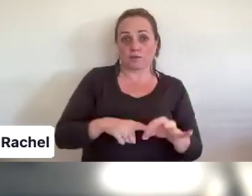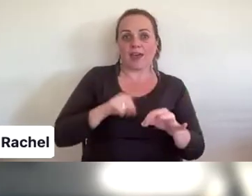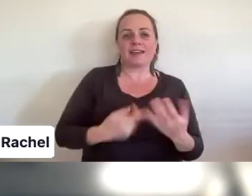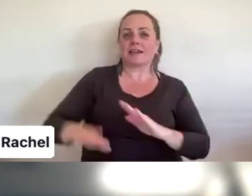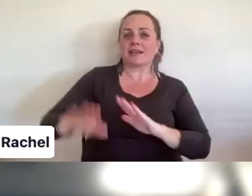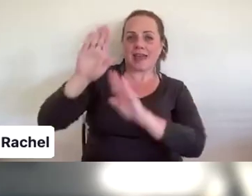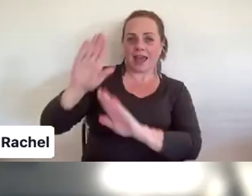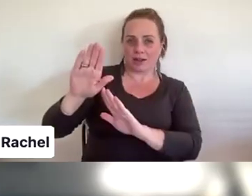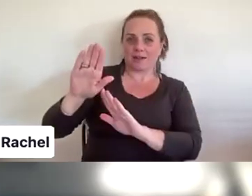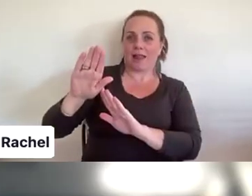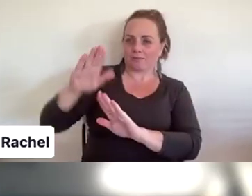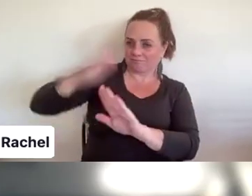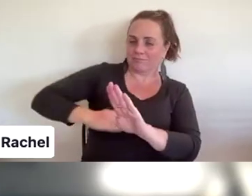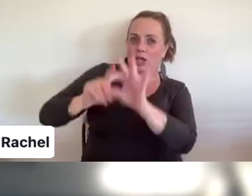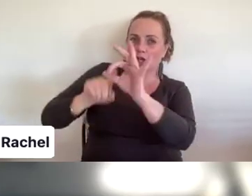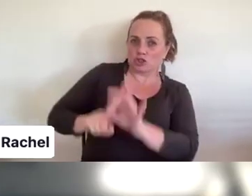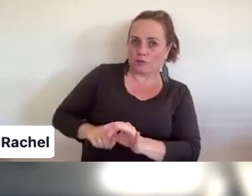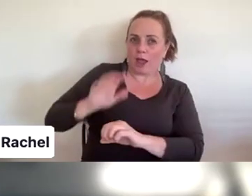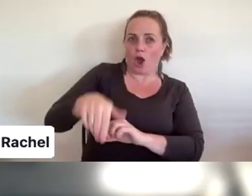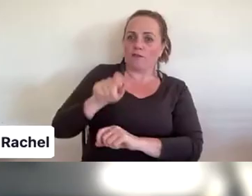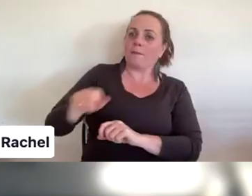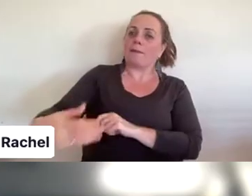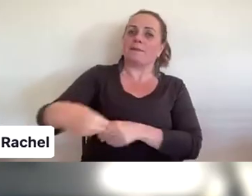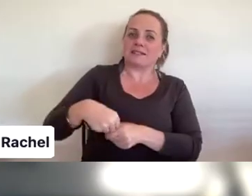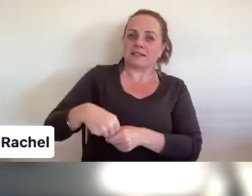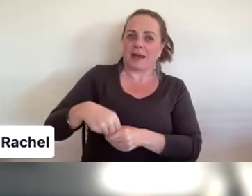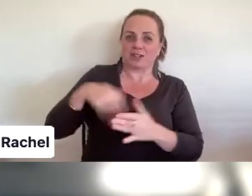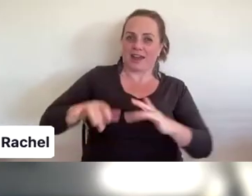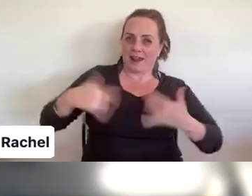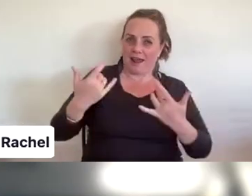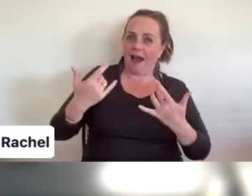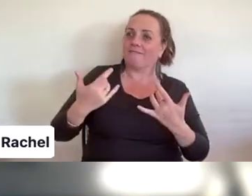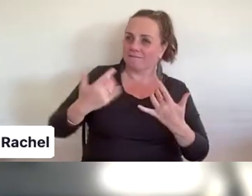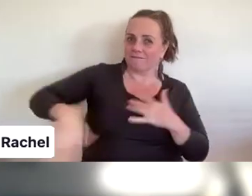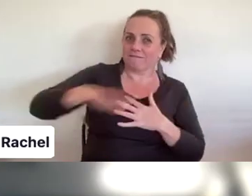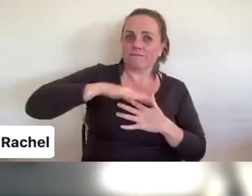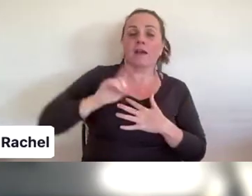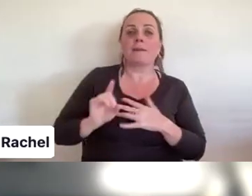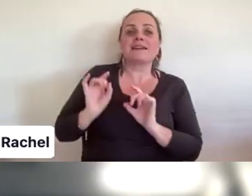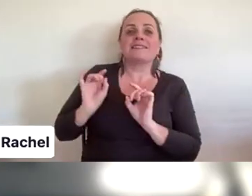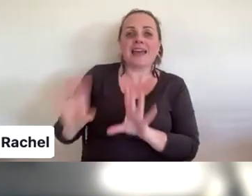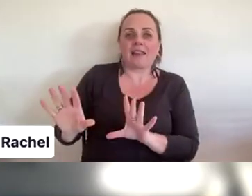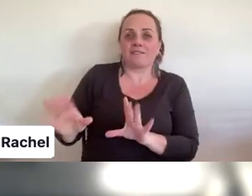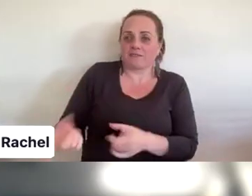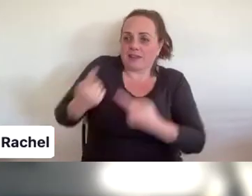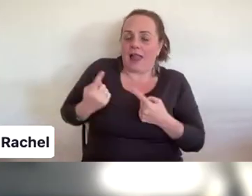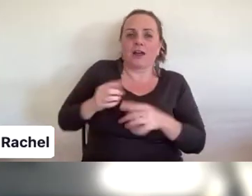people's participation in civic life. But they are self reported and don't capture the barriers